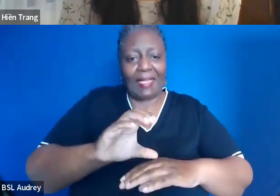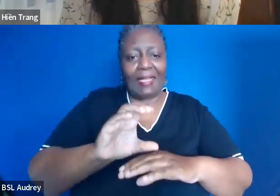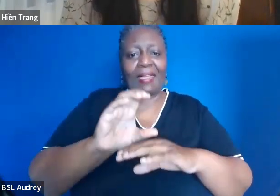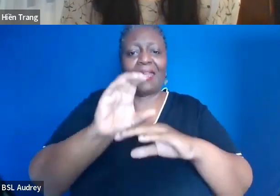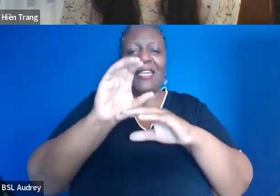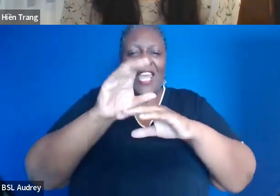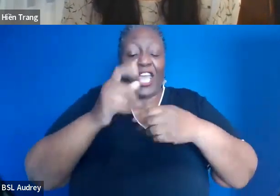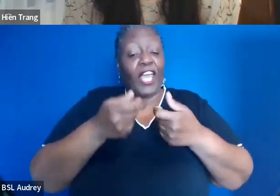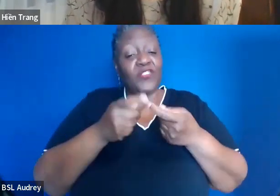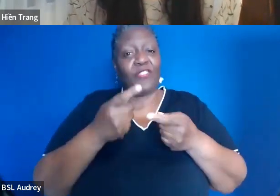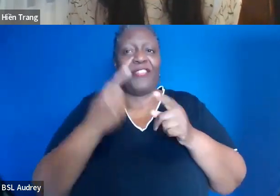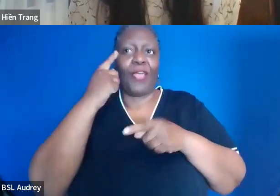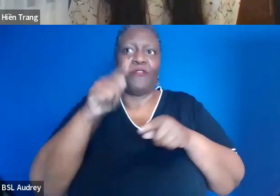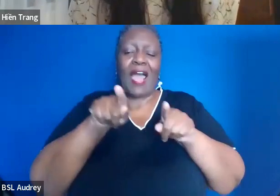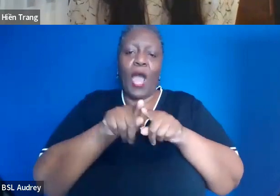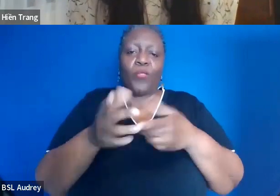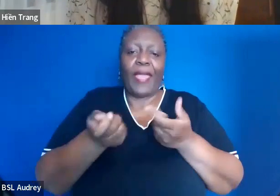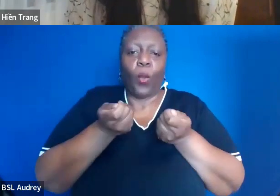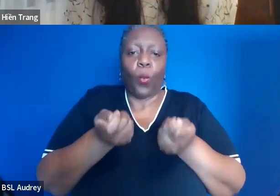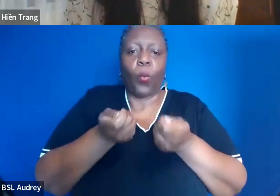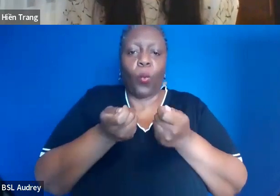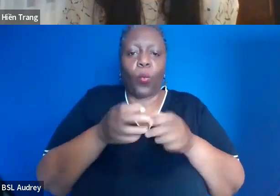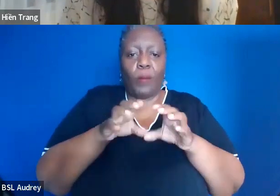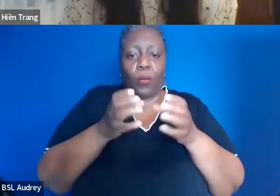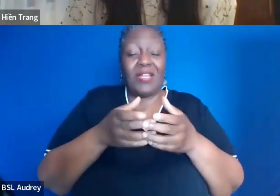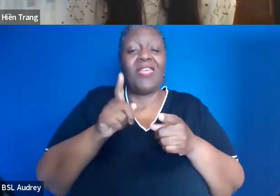cooked too they'll rise and then they'll sink and then and then eventually they'll just keep